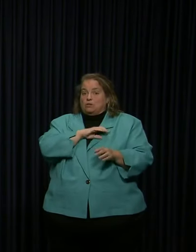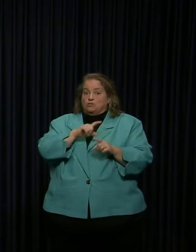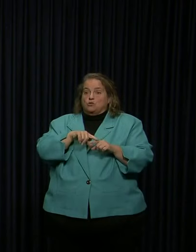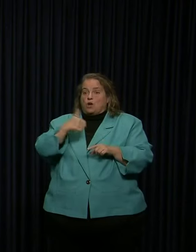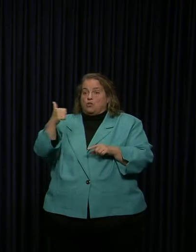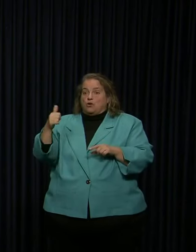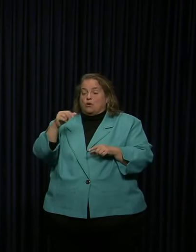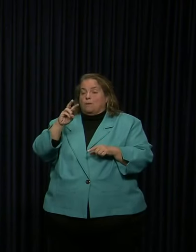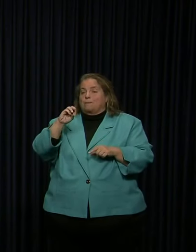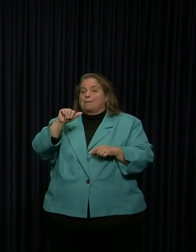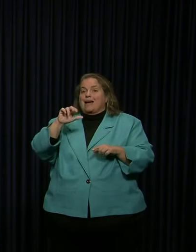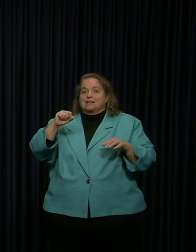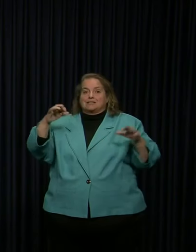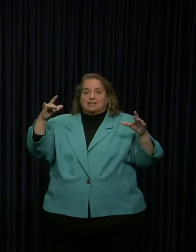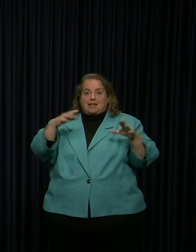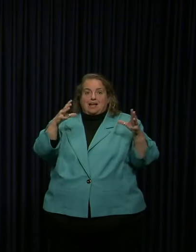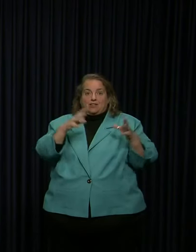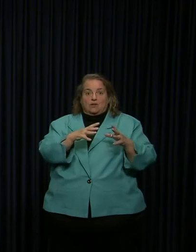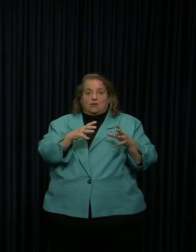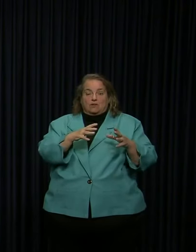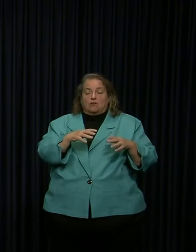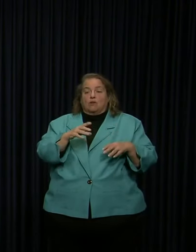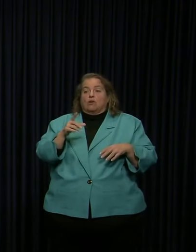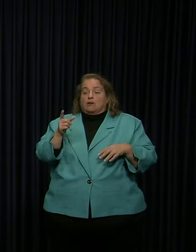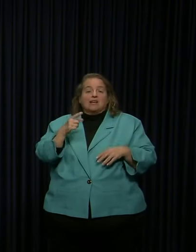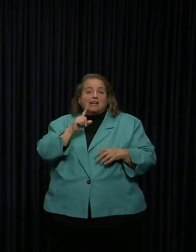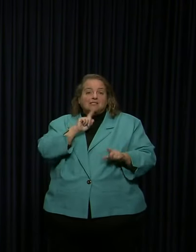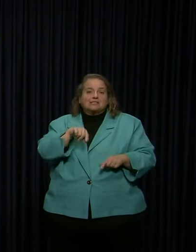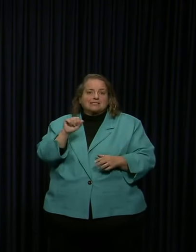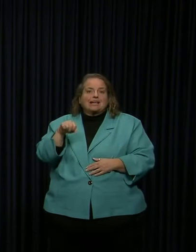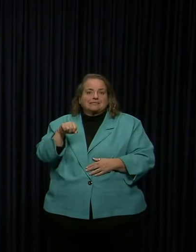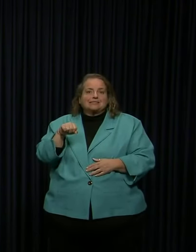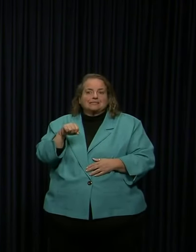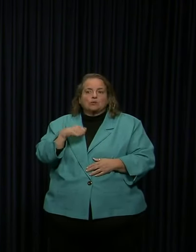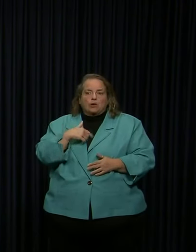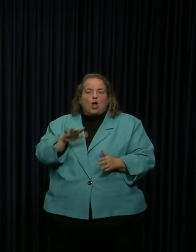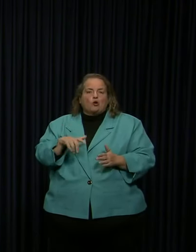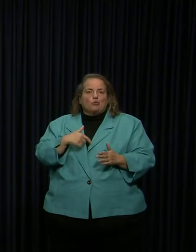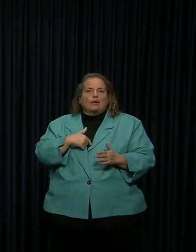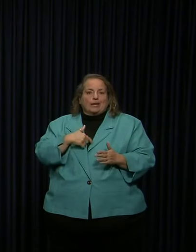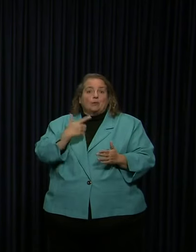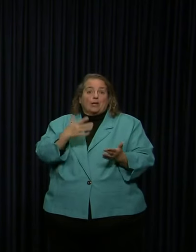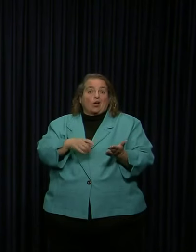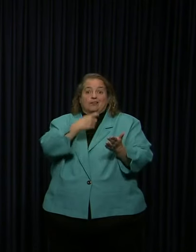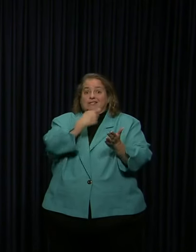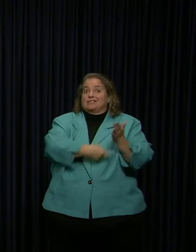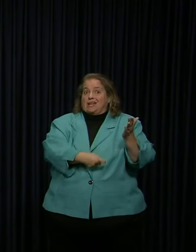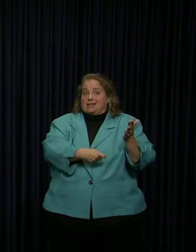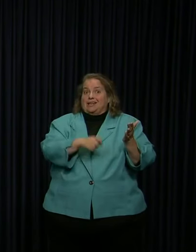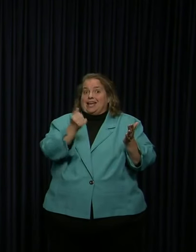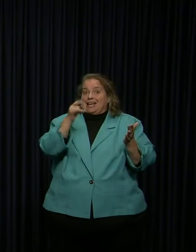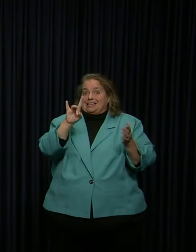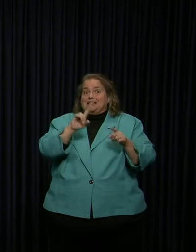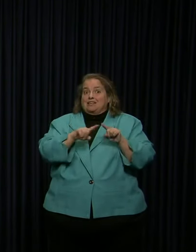OF THEM STATEWIDE PEOPLE WERE FOLLOWING THE RULES AND THE REGULATIONS THAT THEY WERE